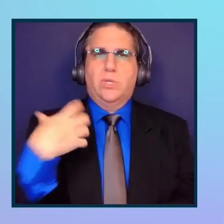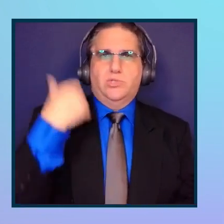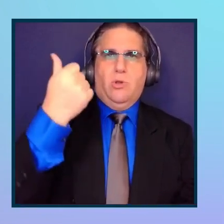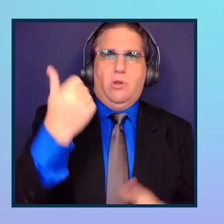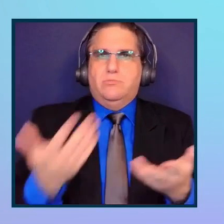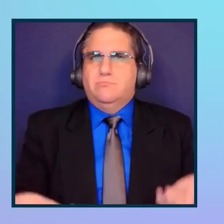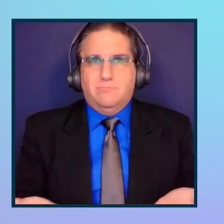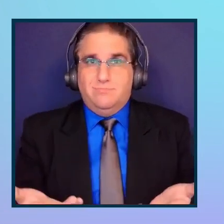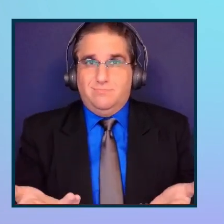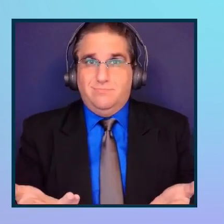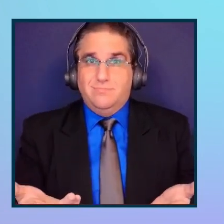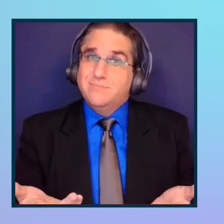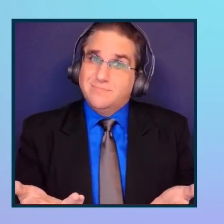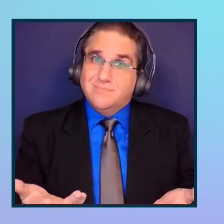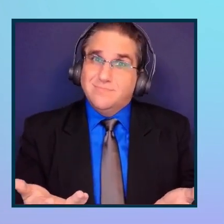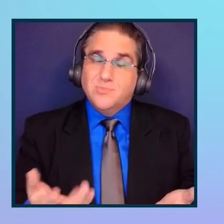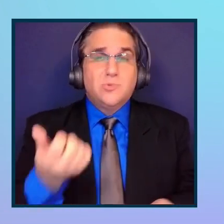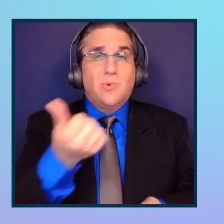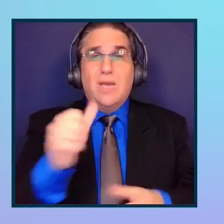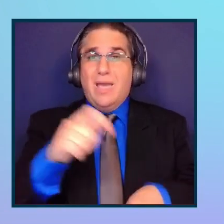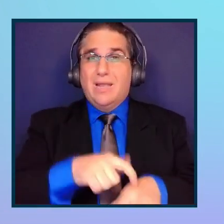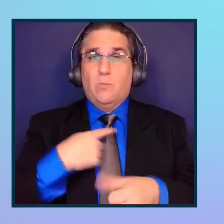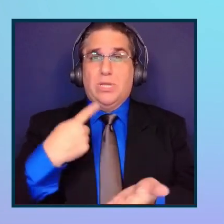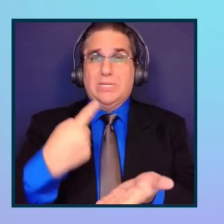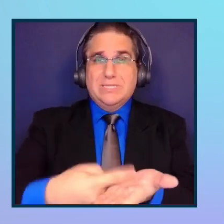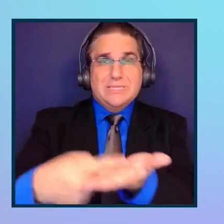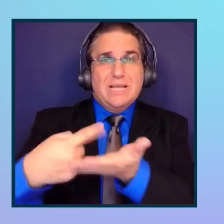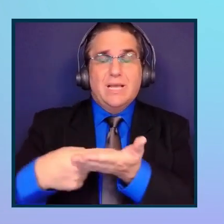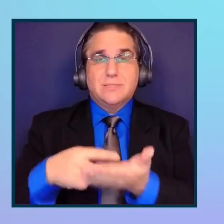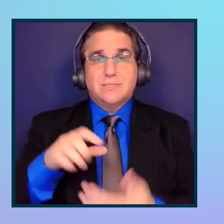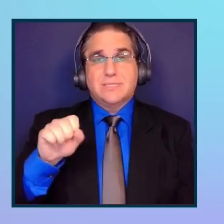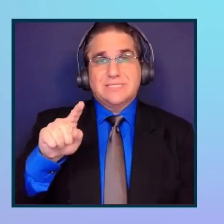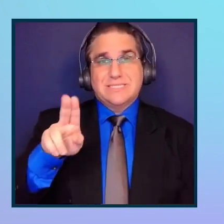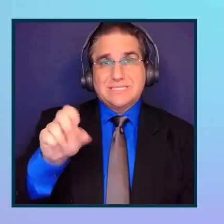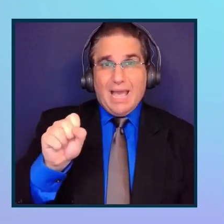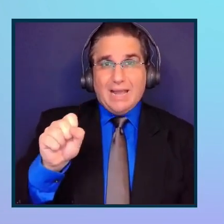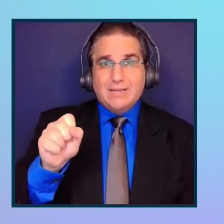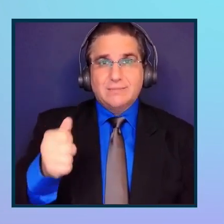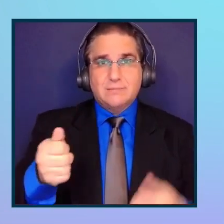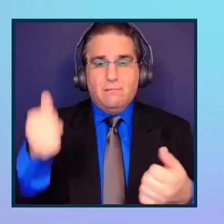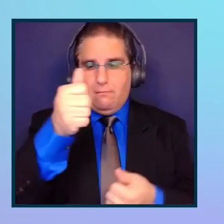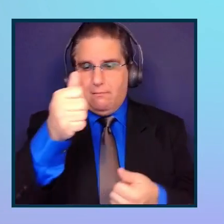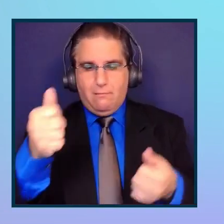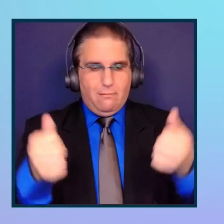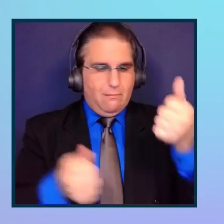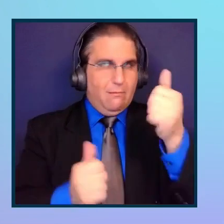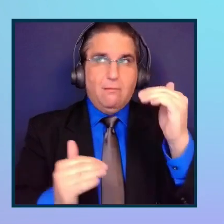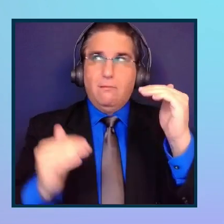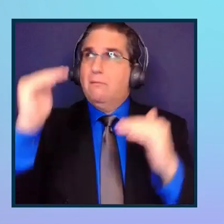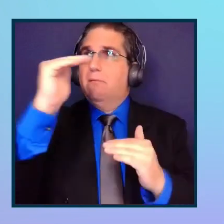it helps explain so much about how humans, how organizations, how marketing works,